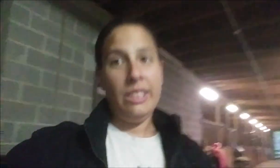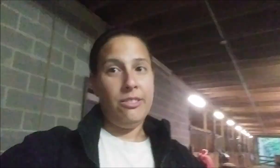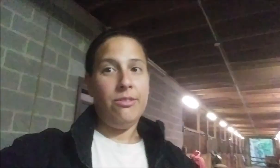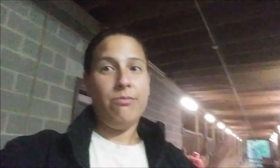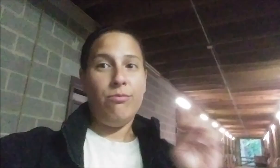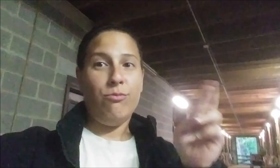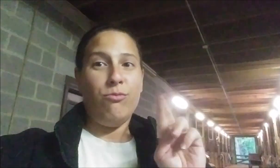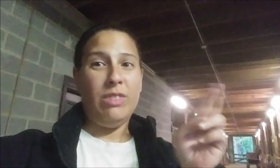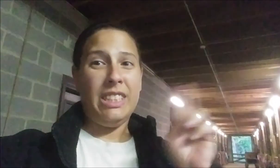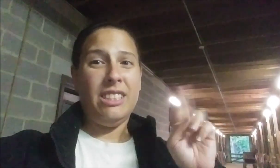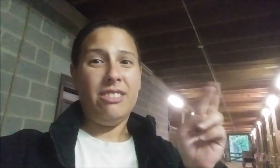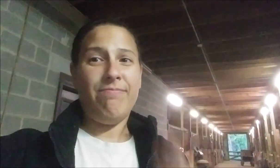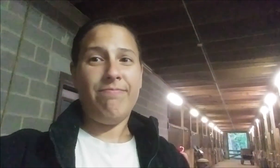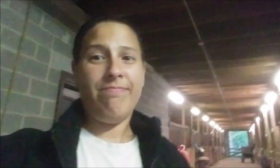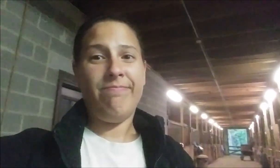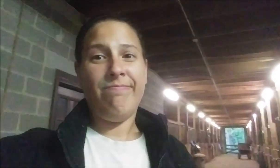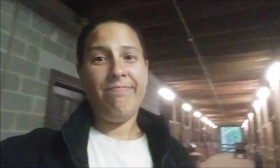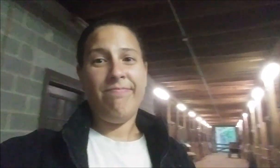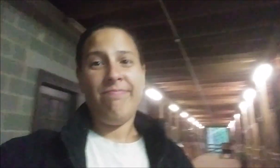Ready???